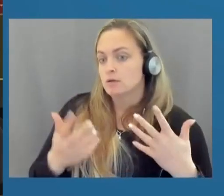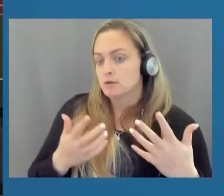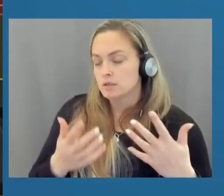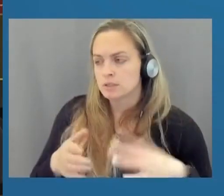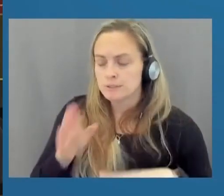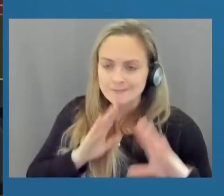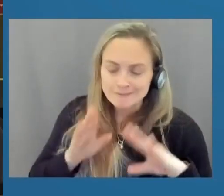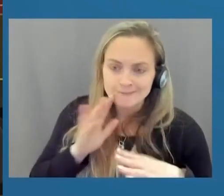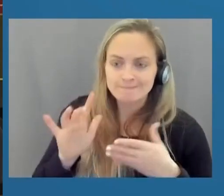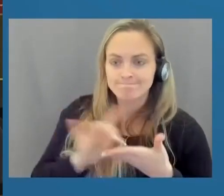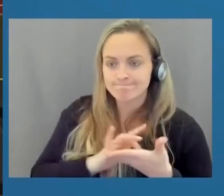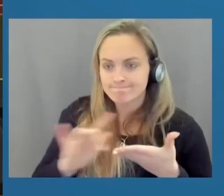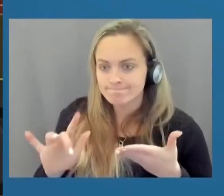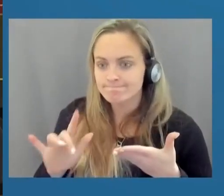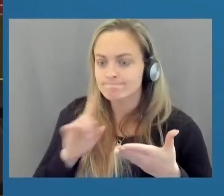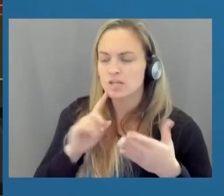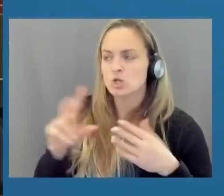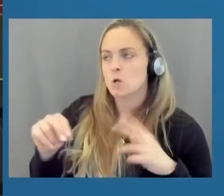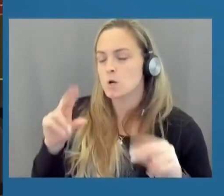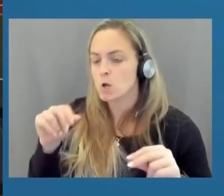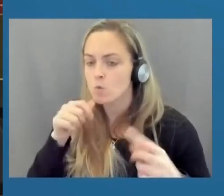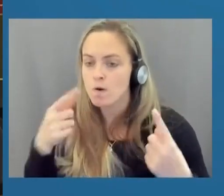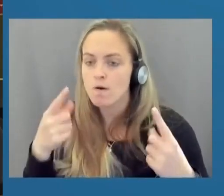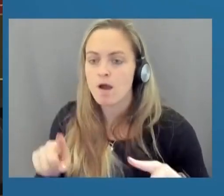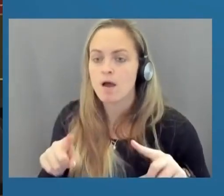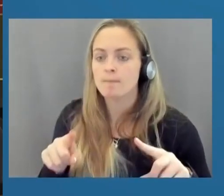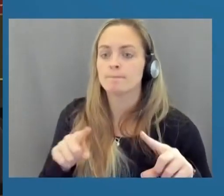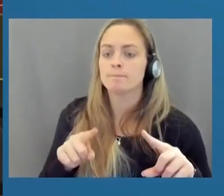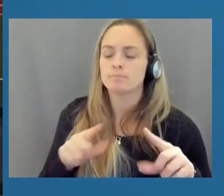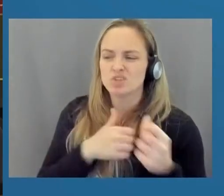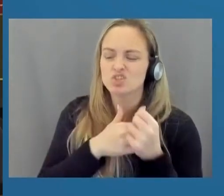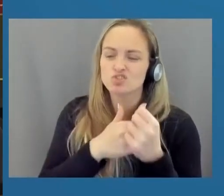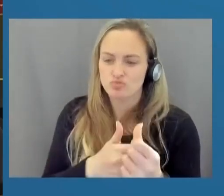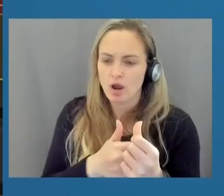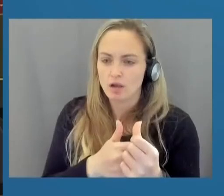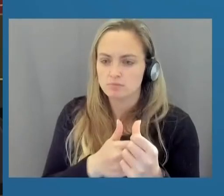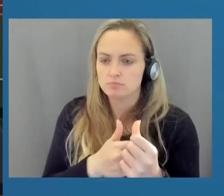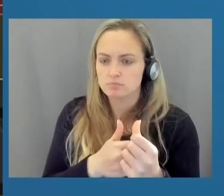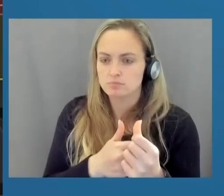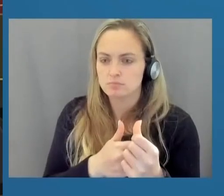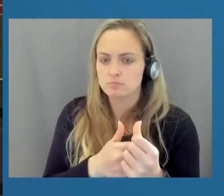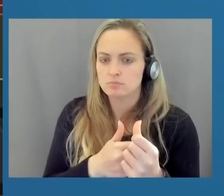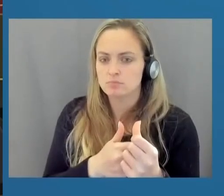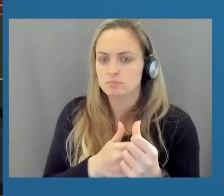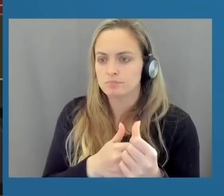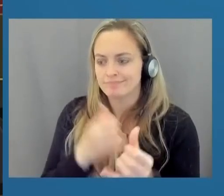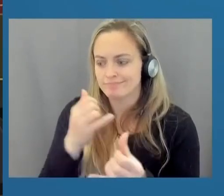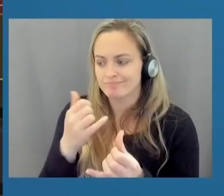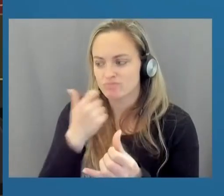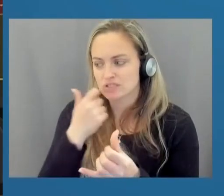or the naysayers who said it'll never happen. Please track that record over the last 3 years, 1st 3 budgets